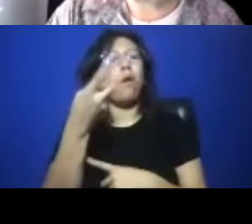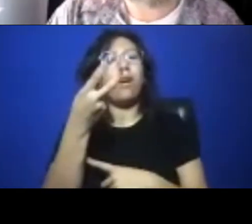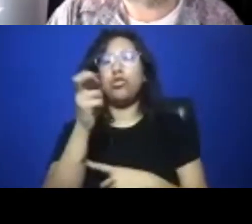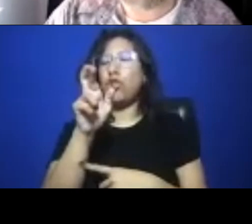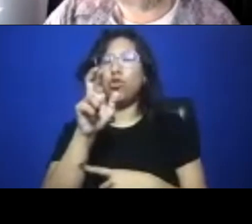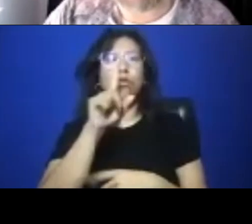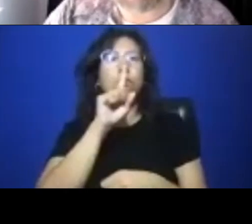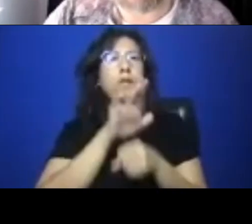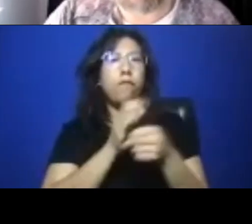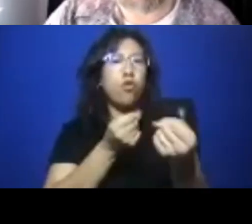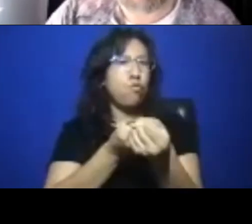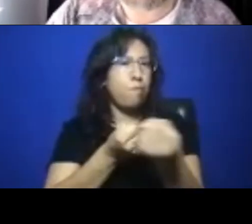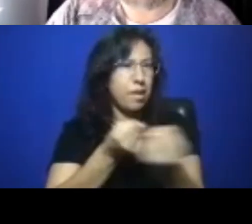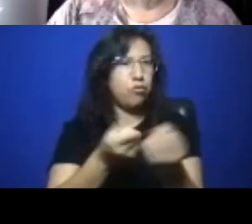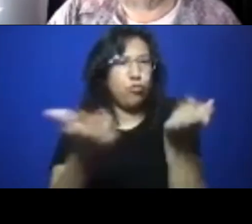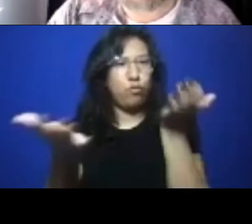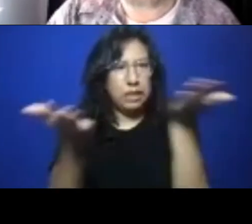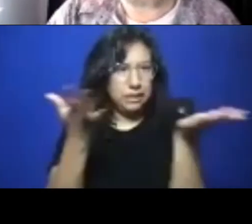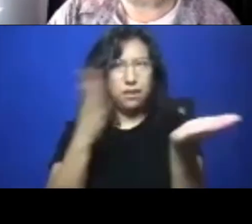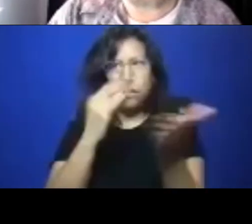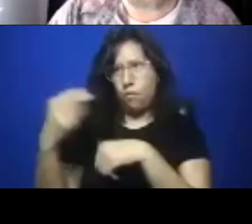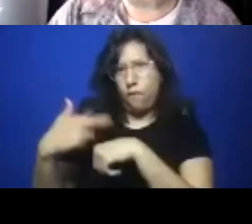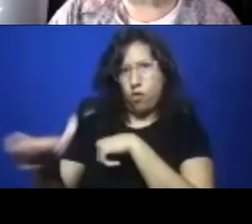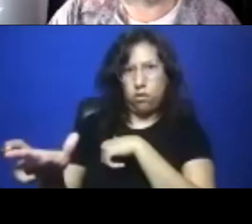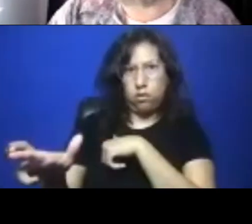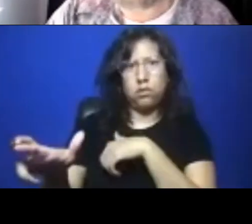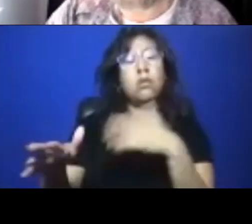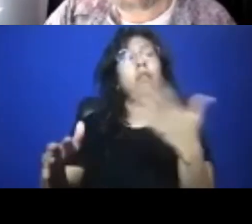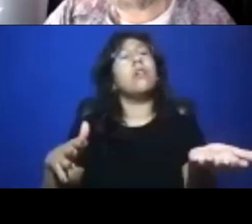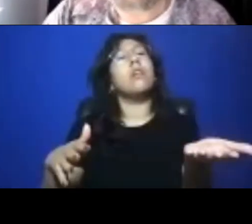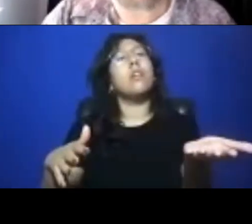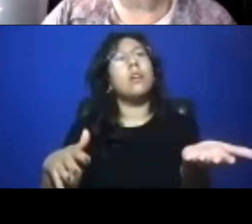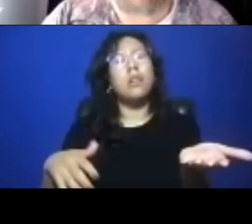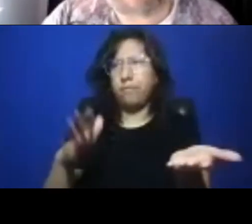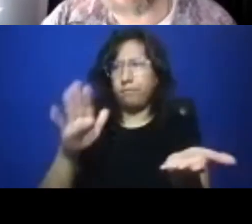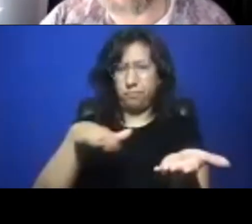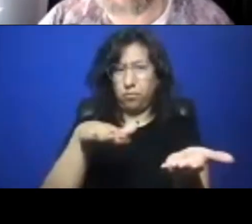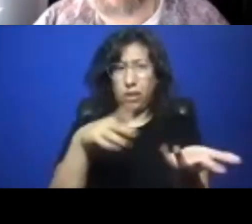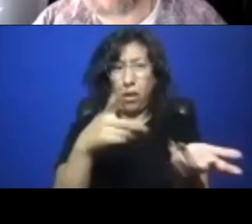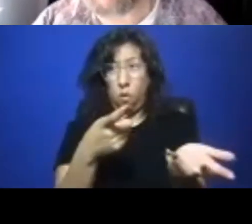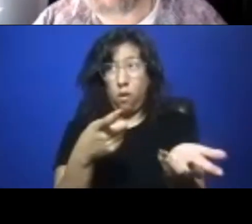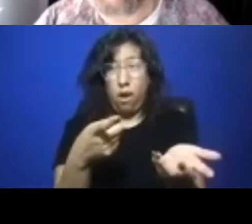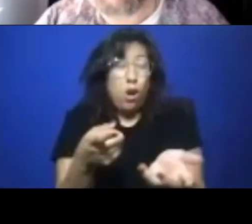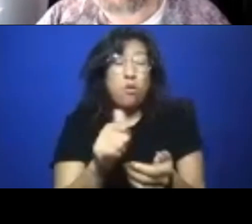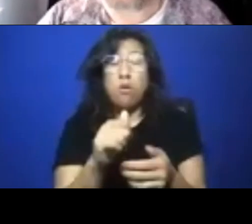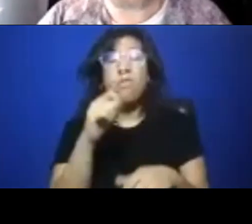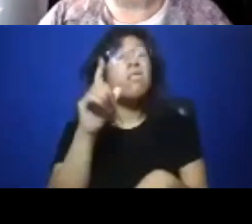And sometimes power and control by providers looks like, hey, you won't ever find another therapist who will work with you.